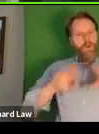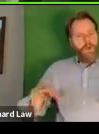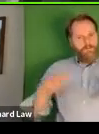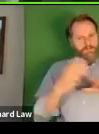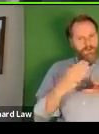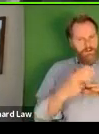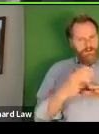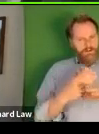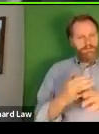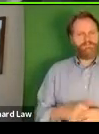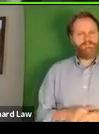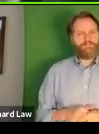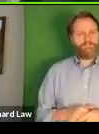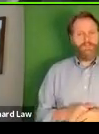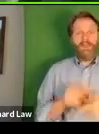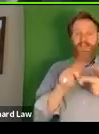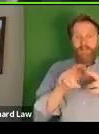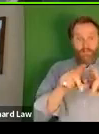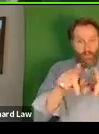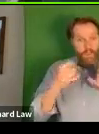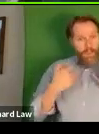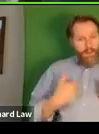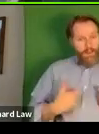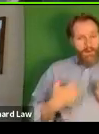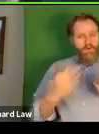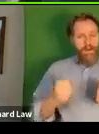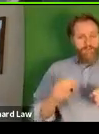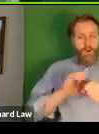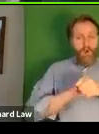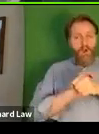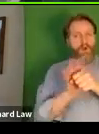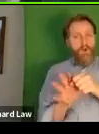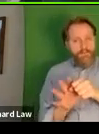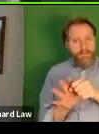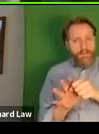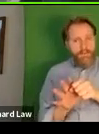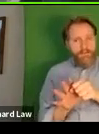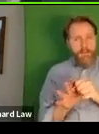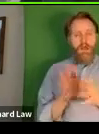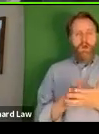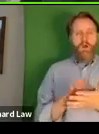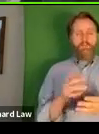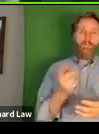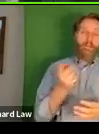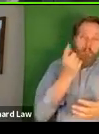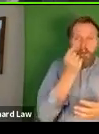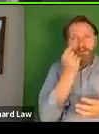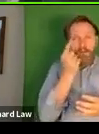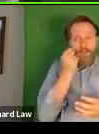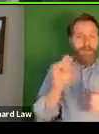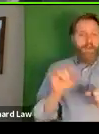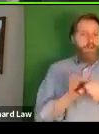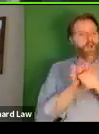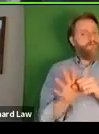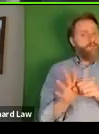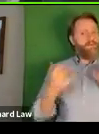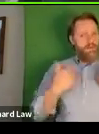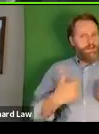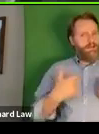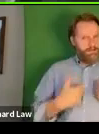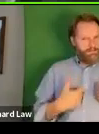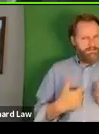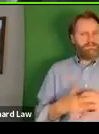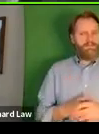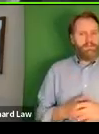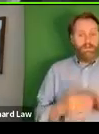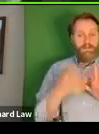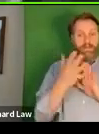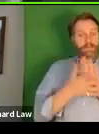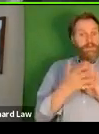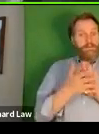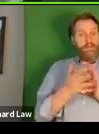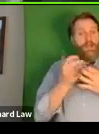certainly Covid related and Covid suspected all of the the advice that we've agreed